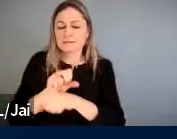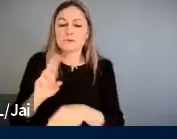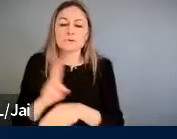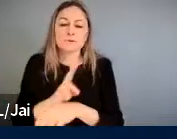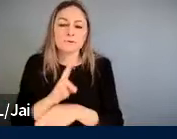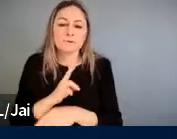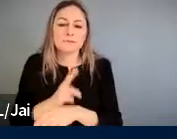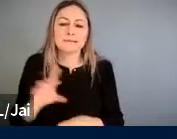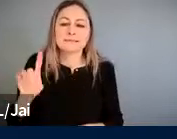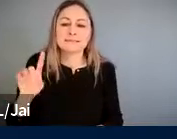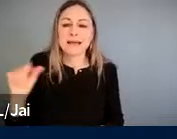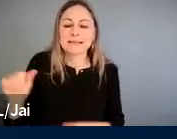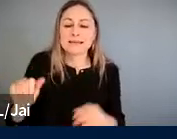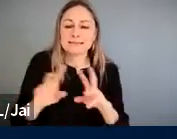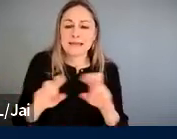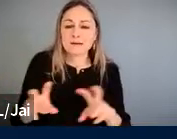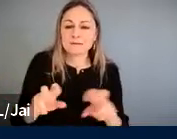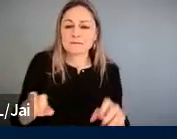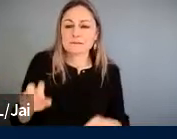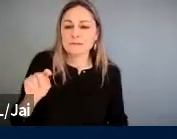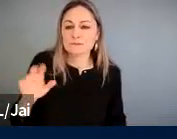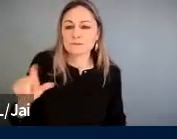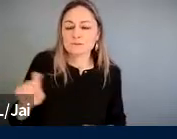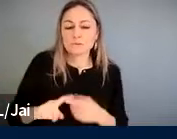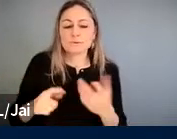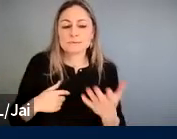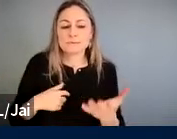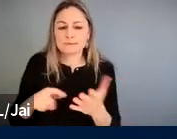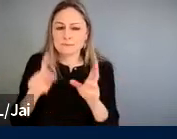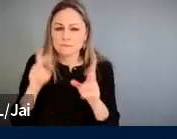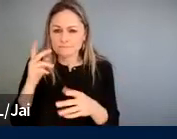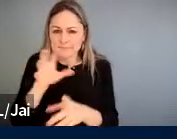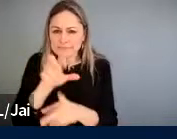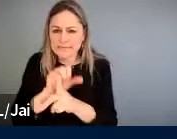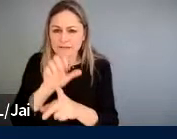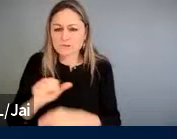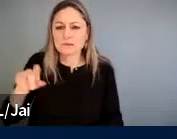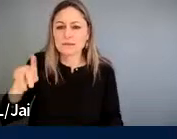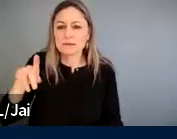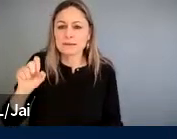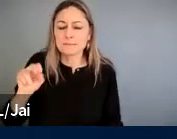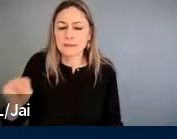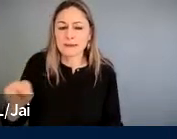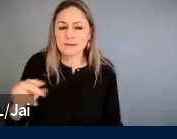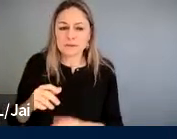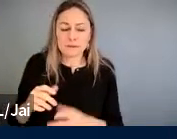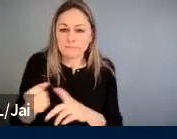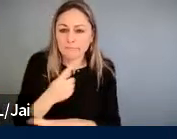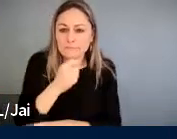tools to be able to identify patterns and spot irregularities. And also, we also heard how AI can